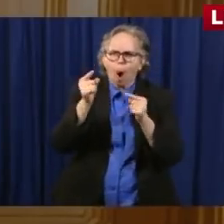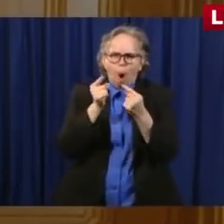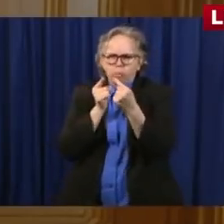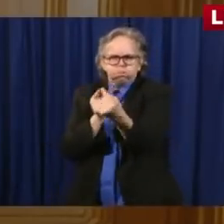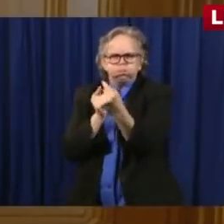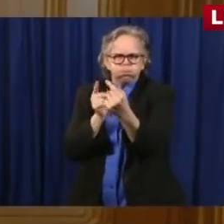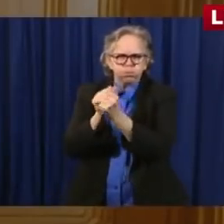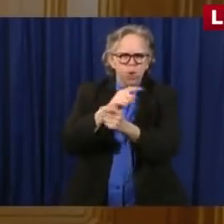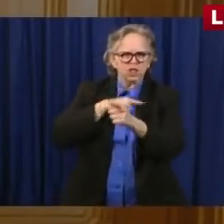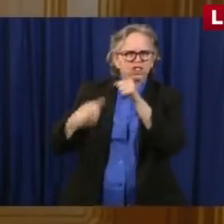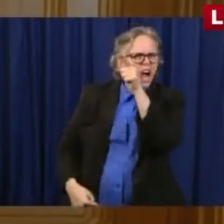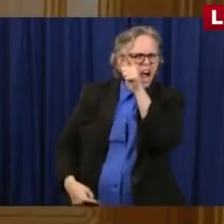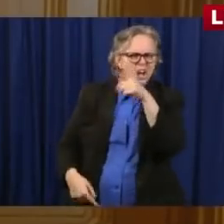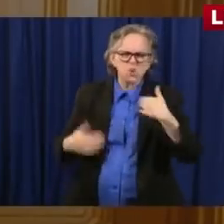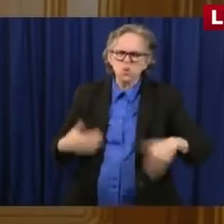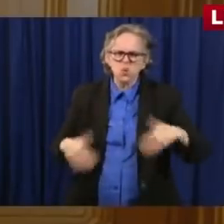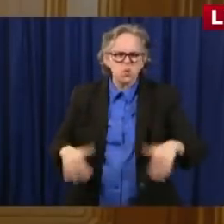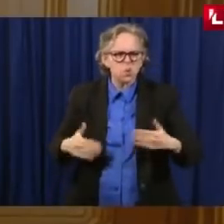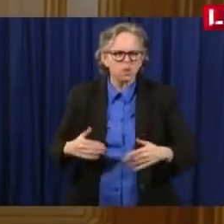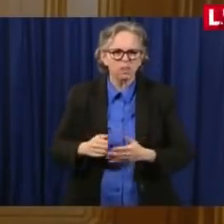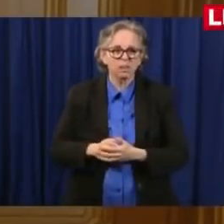THIS IS A STRUGGLE.